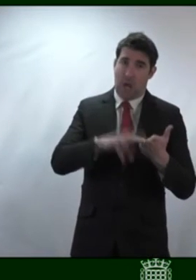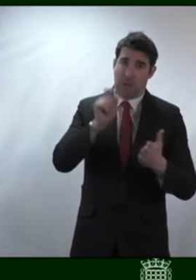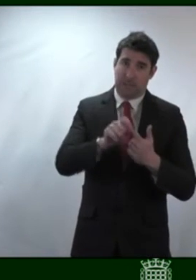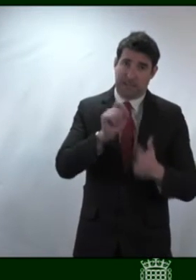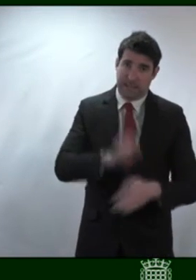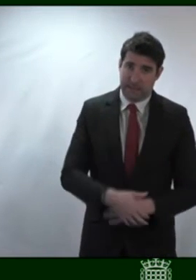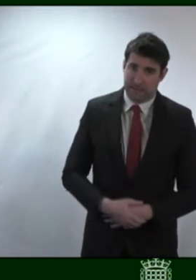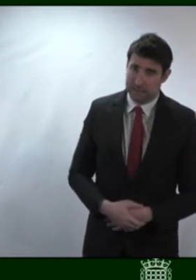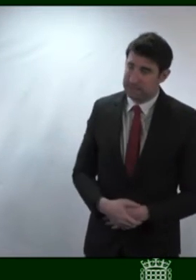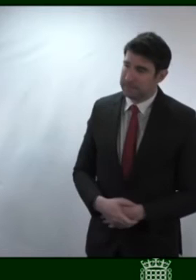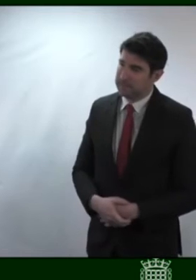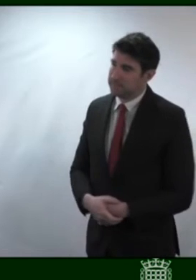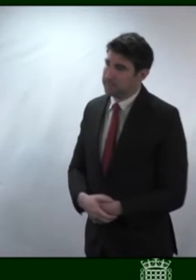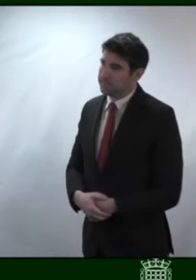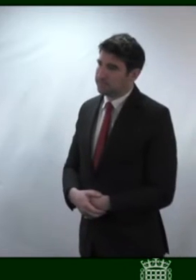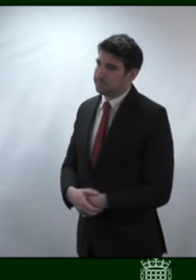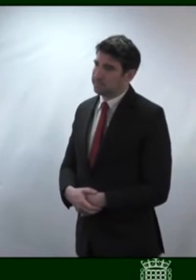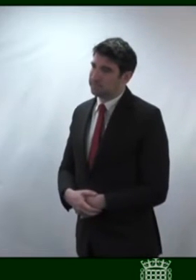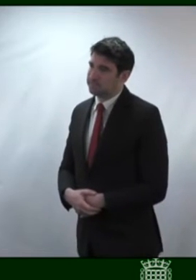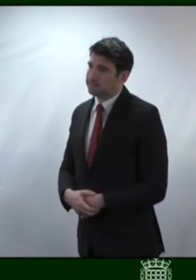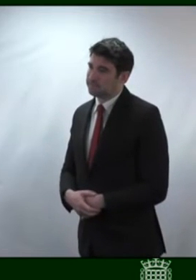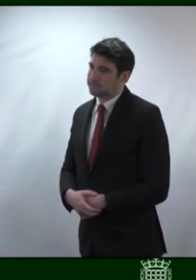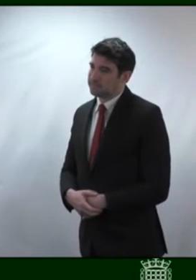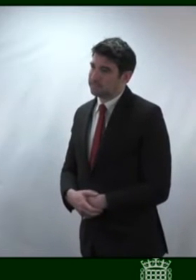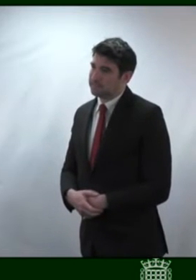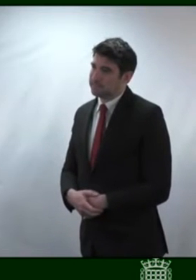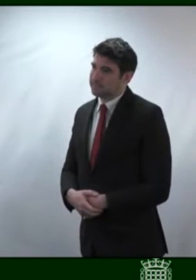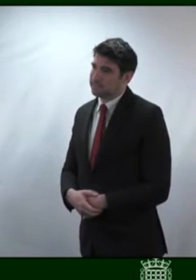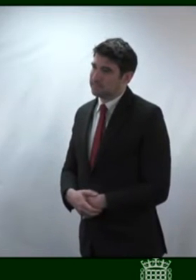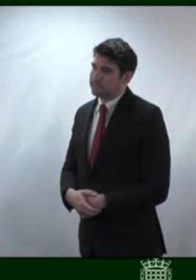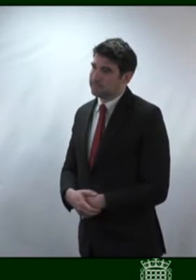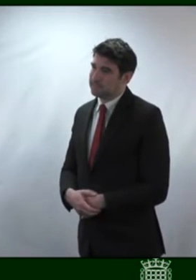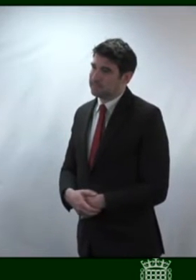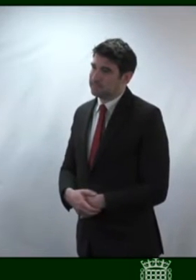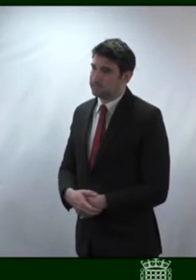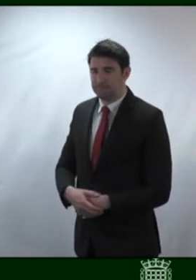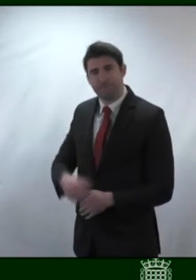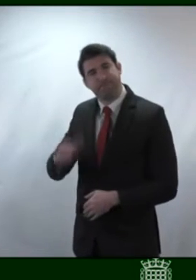hospitality sector in constituencies across the country, but particularly in Derbyshire Dales,